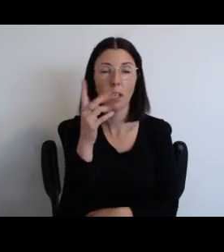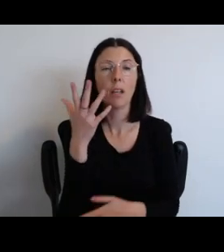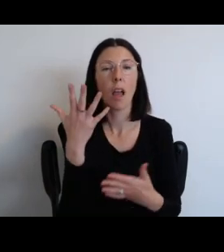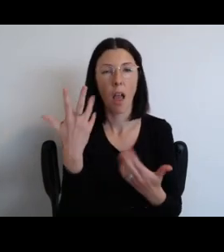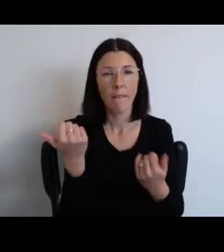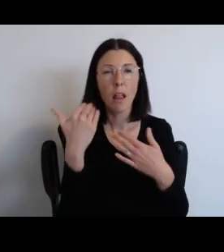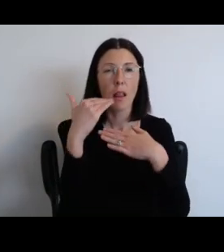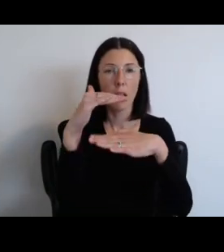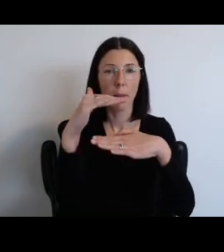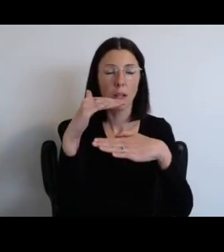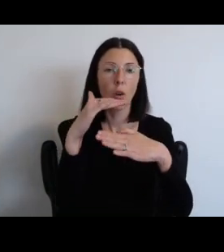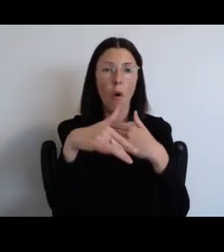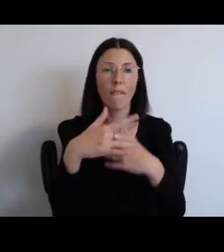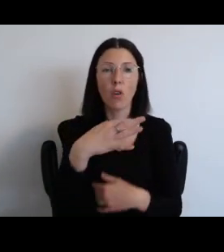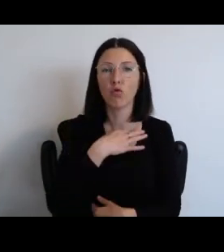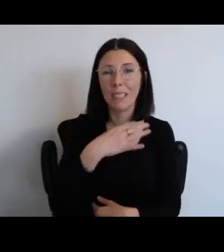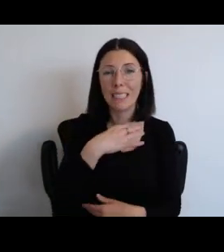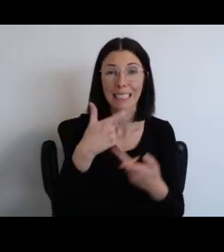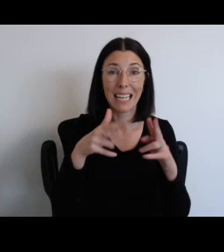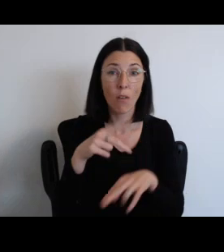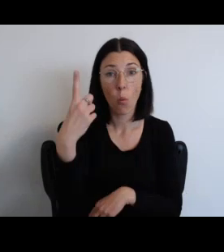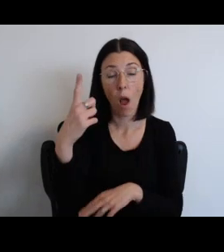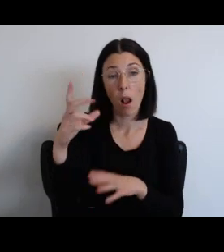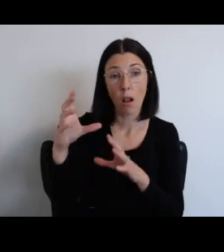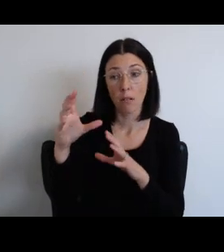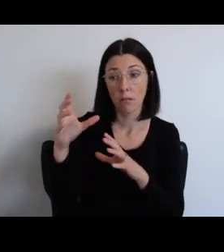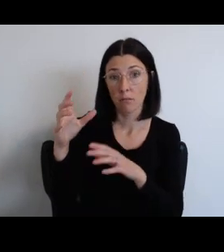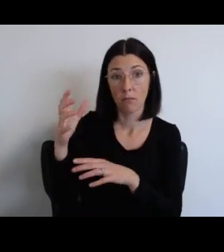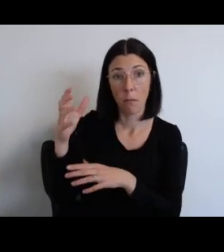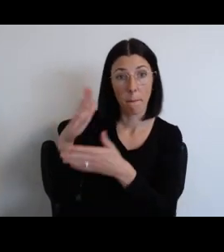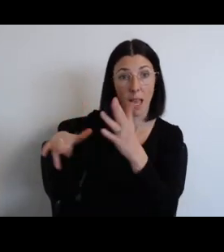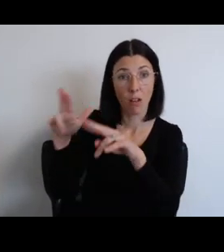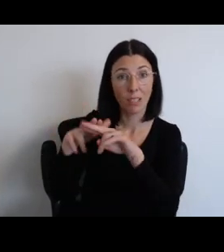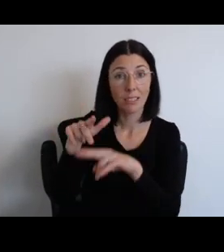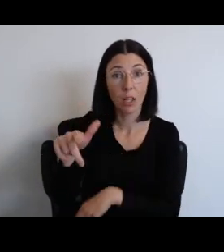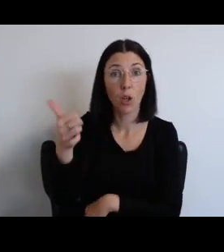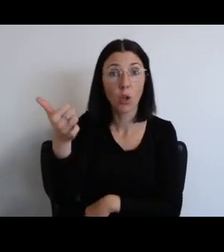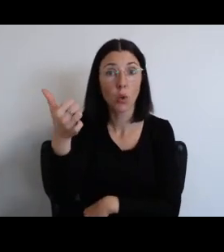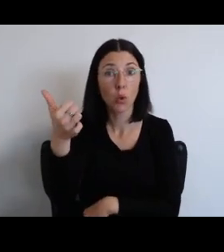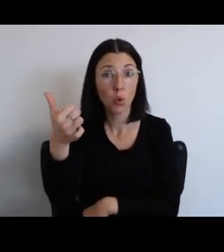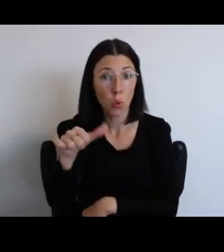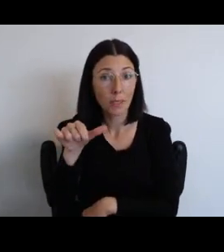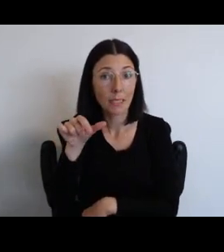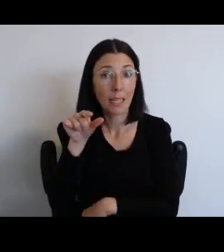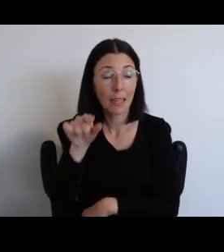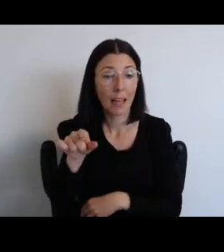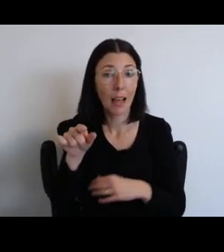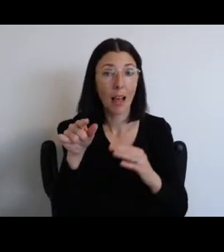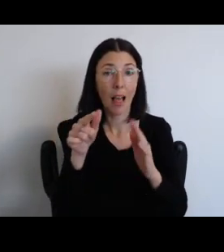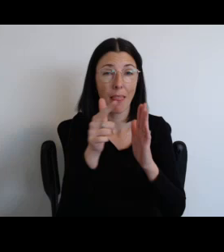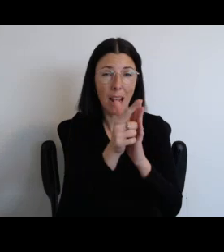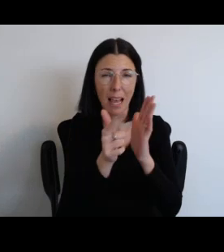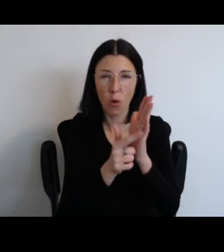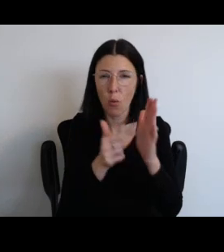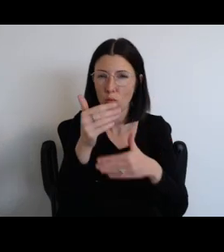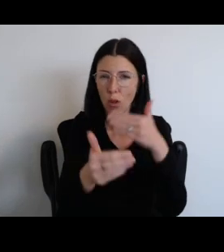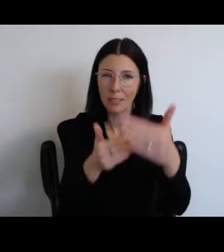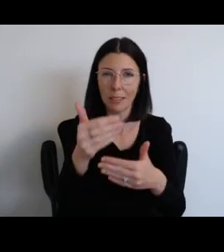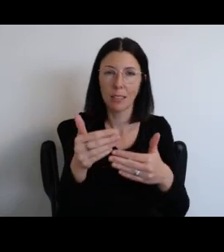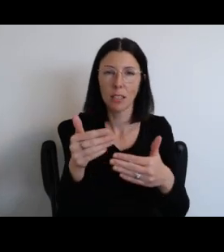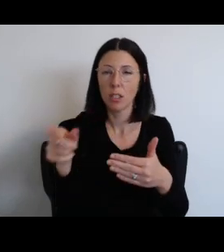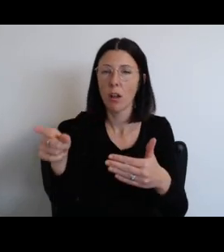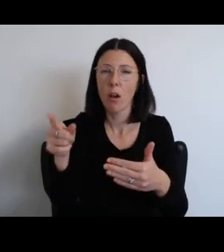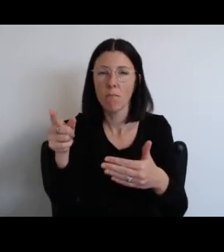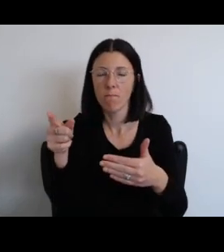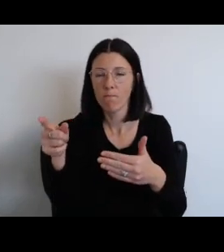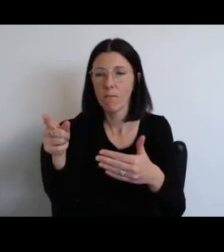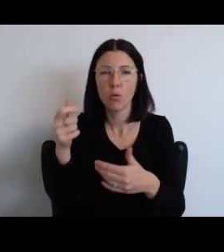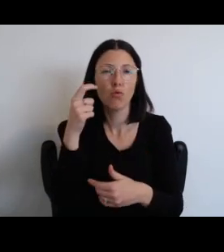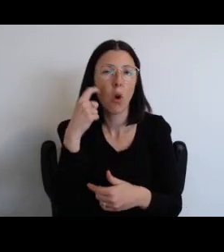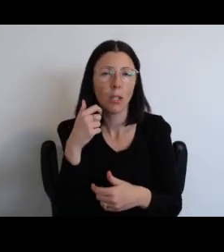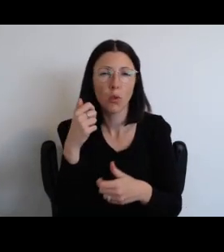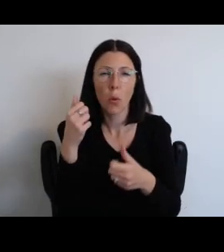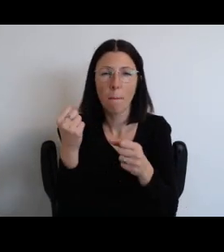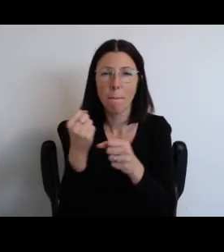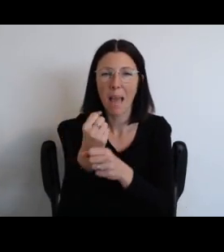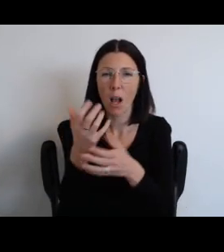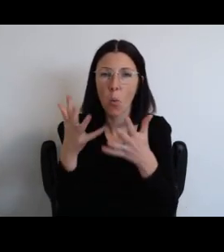the parties is utilising the litigation as a means to keep in contact or to control the other party